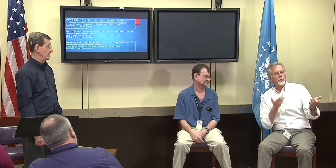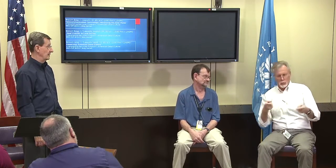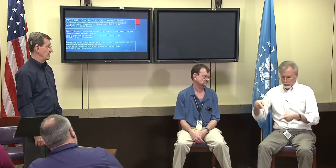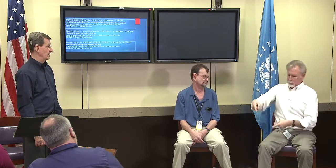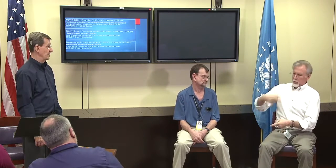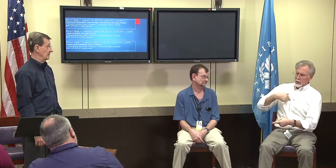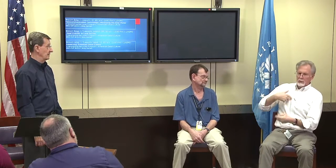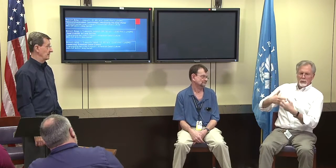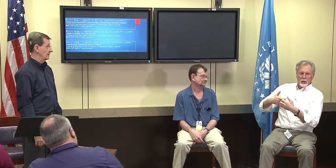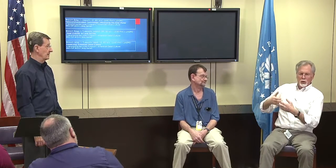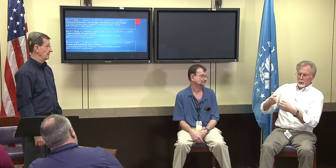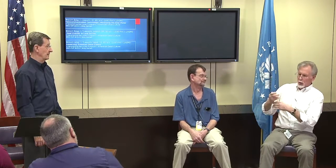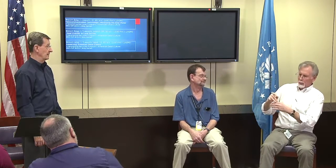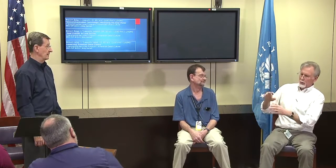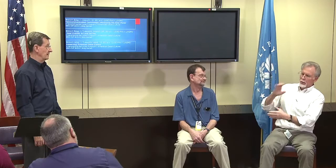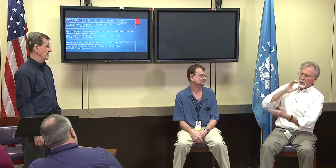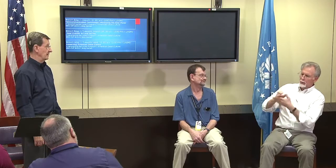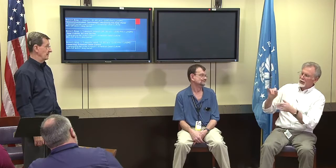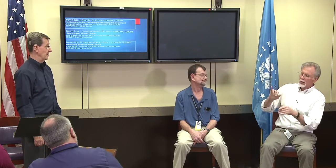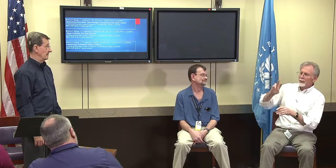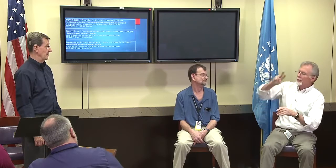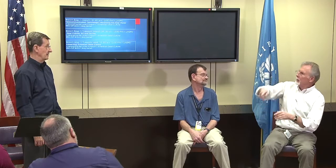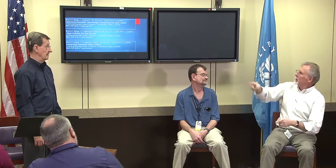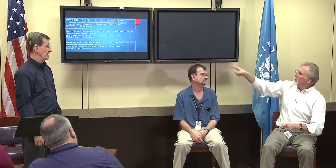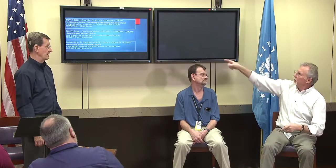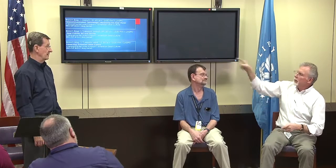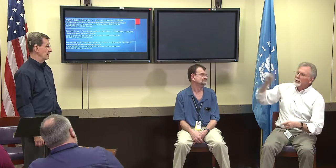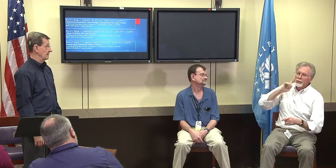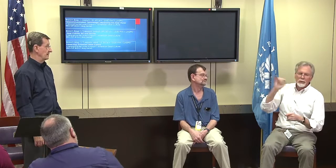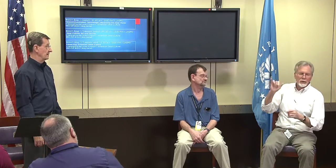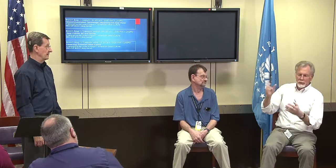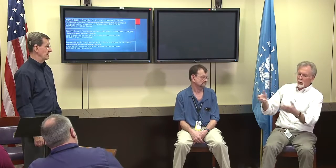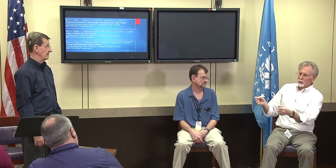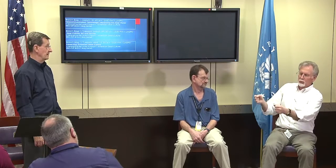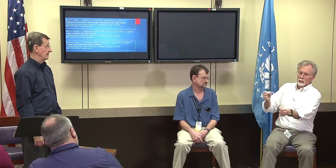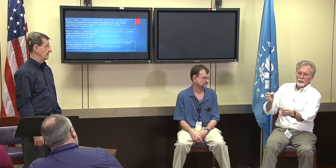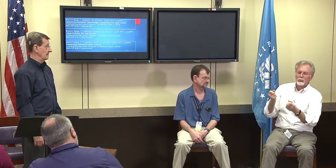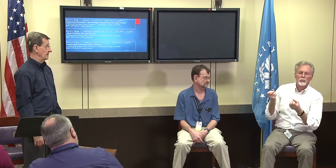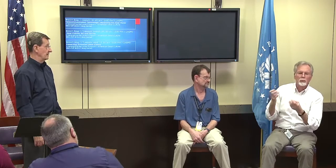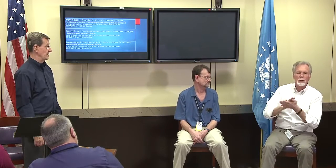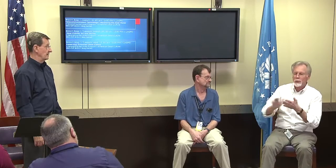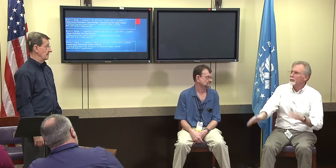Because sometimes if you call for an interpreter in an emergency will say it takes a while for them to get there.